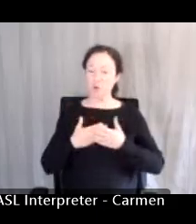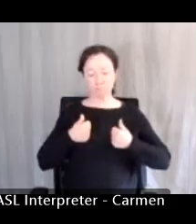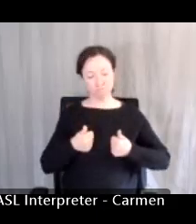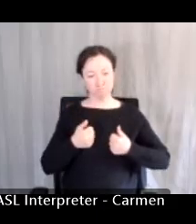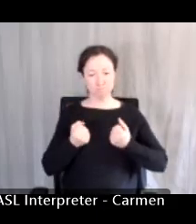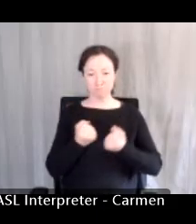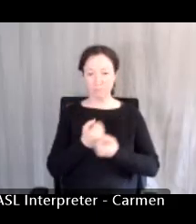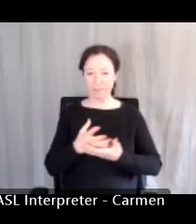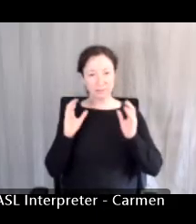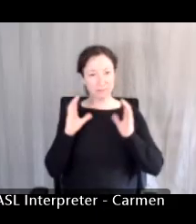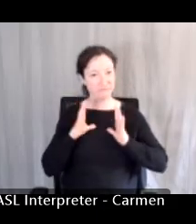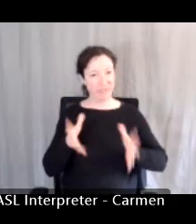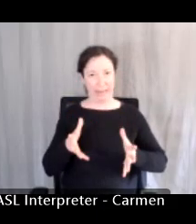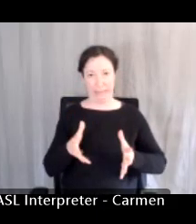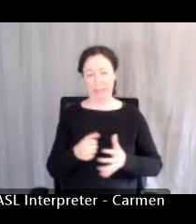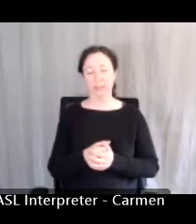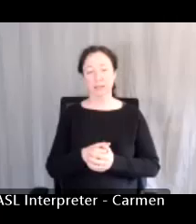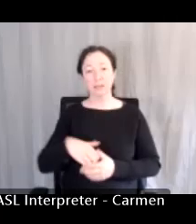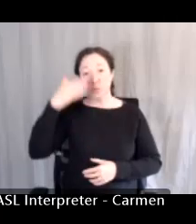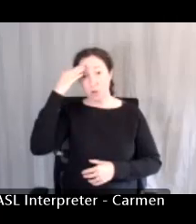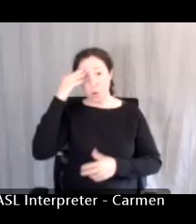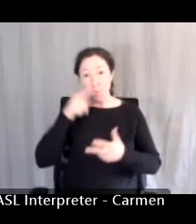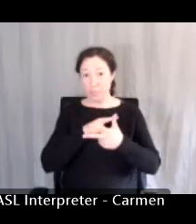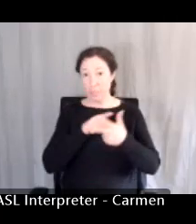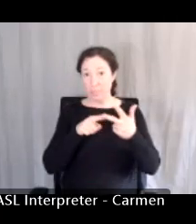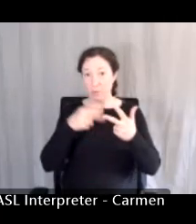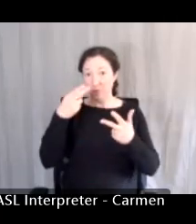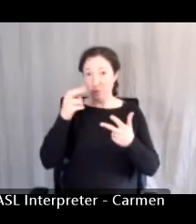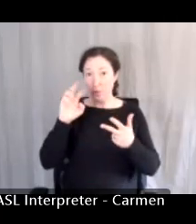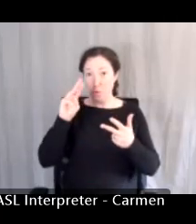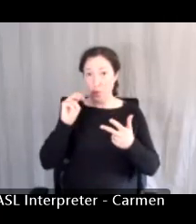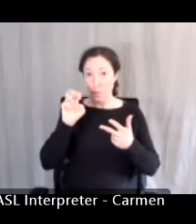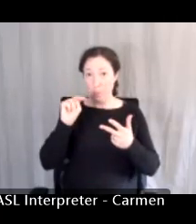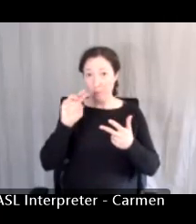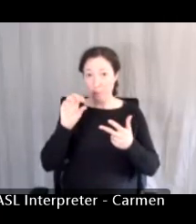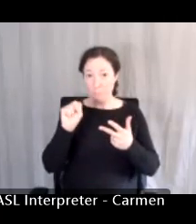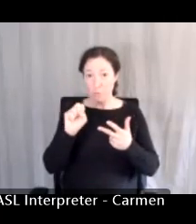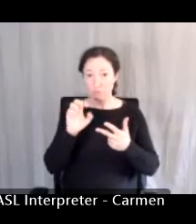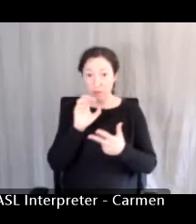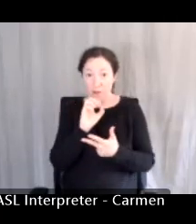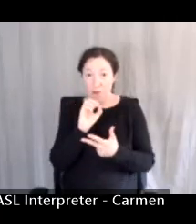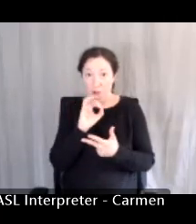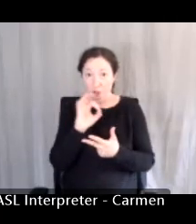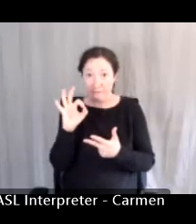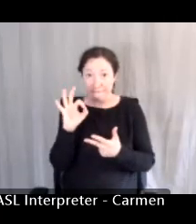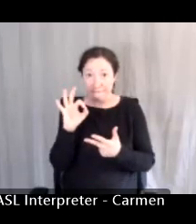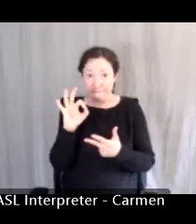And so we know that when these hormones are off, we're gonna have more cravings. And this is that food noise that we talk about,